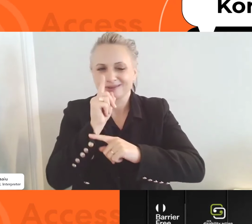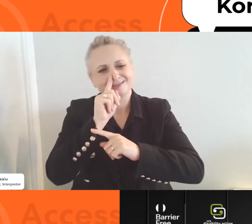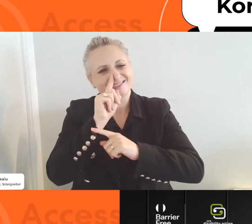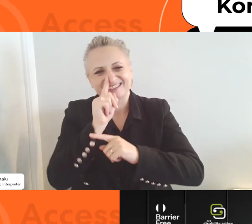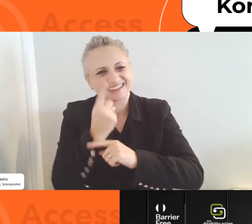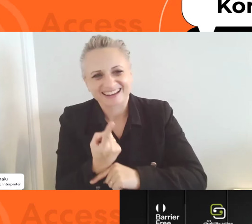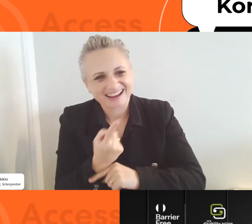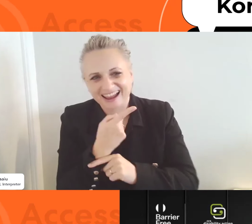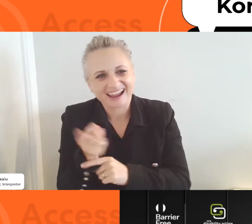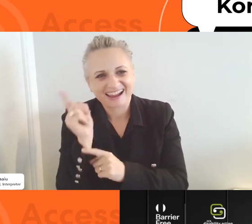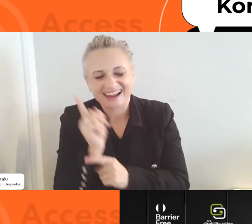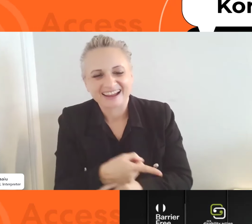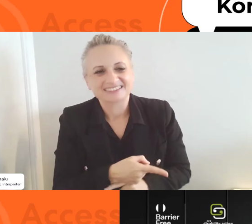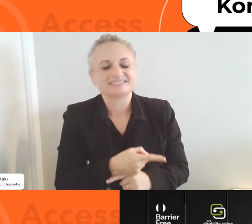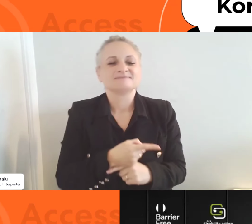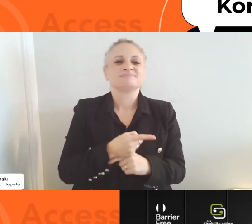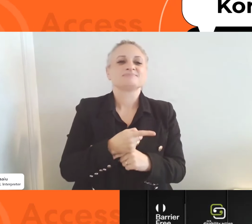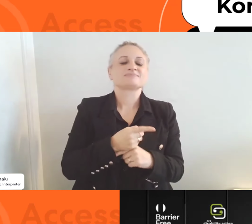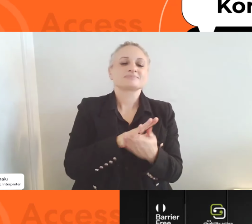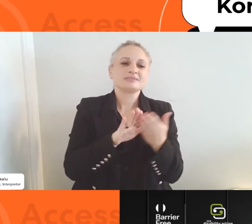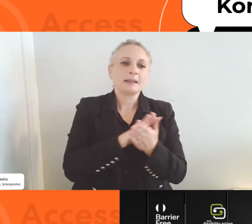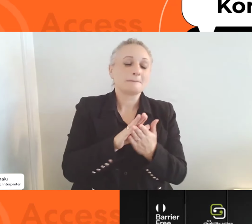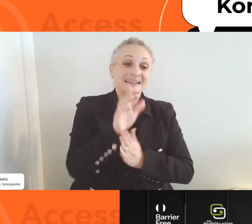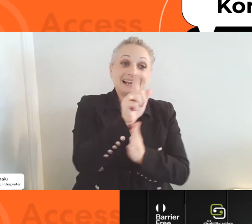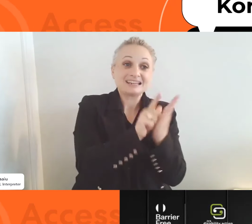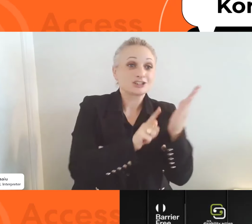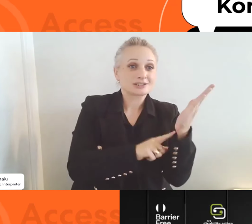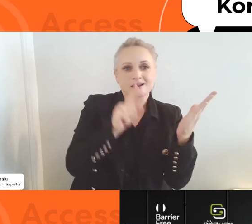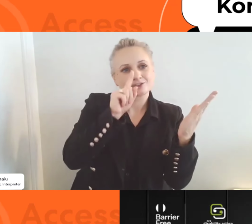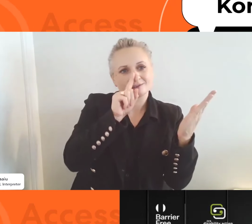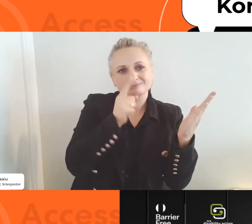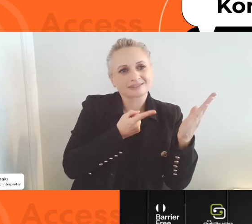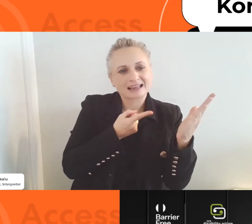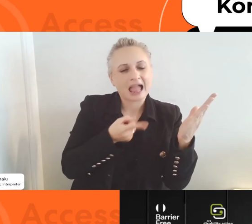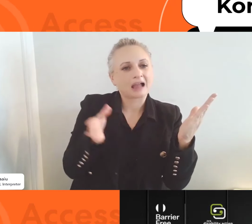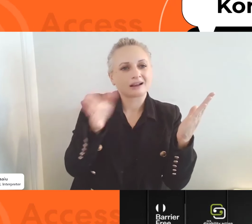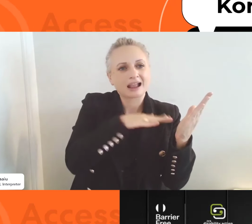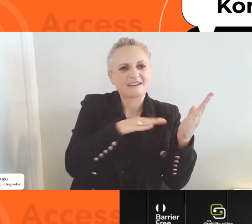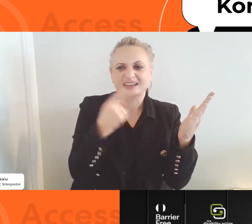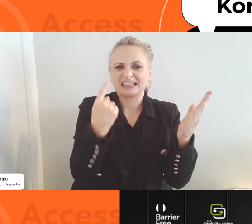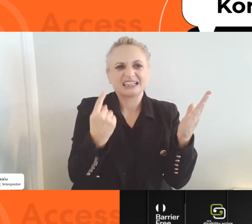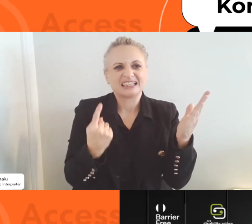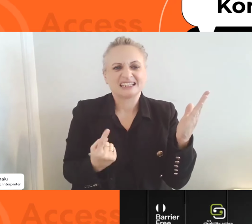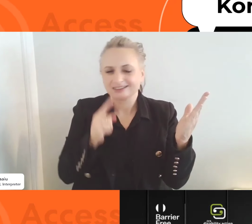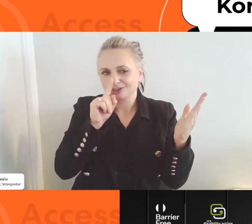internationally with regard all these spaces. What I can say is,